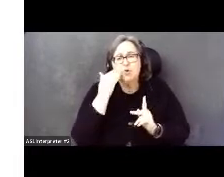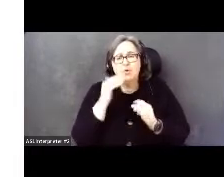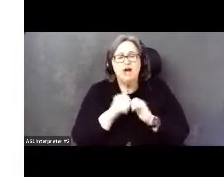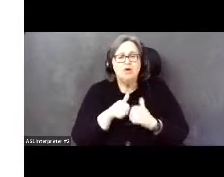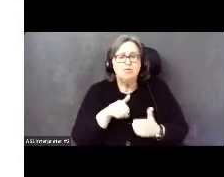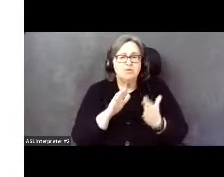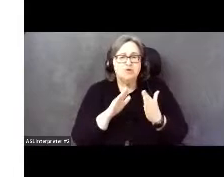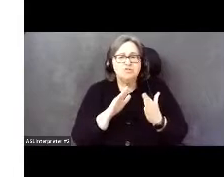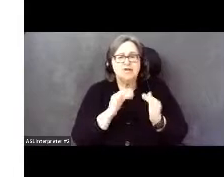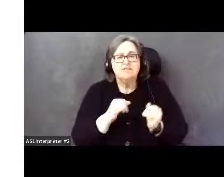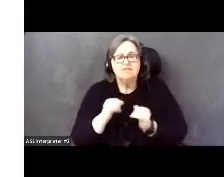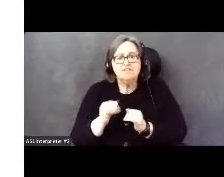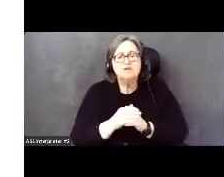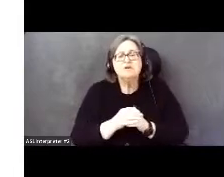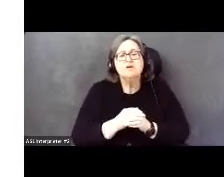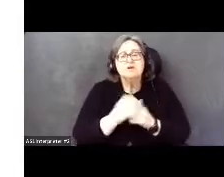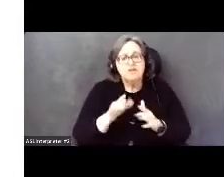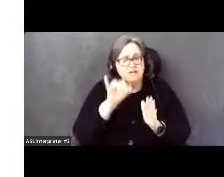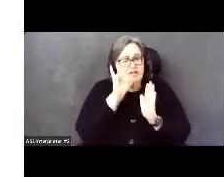those individuals with brain injury